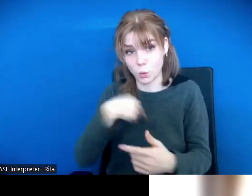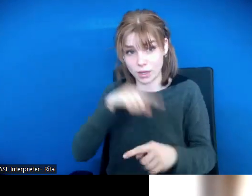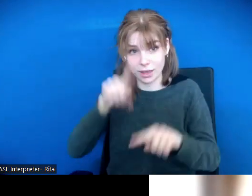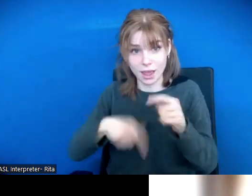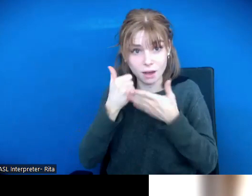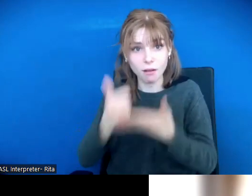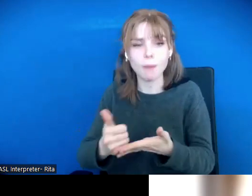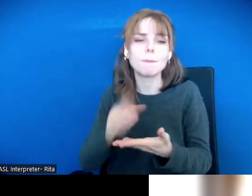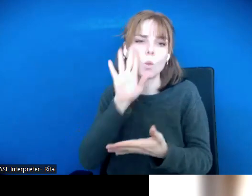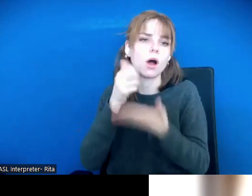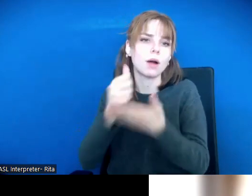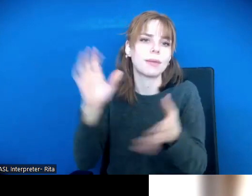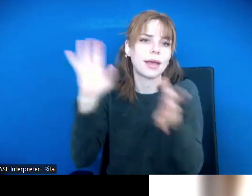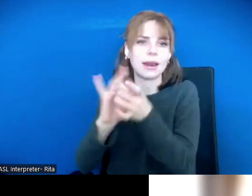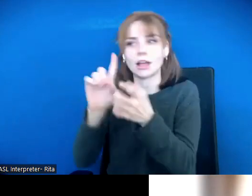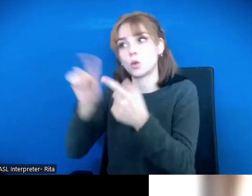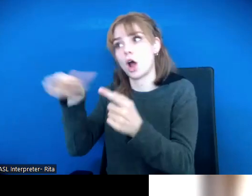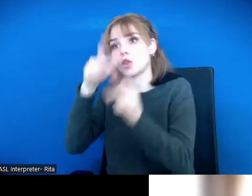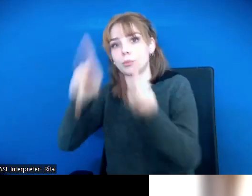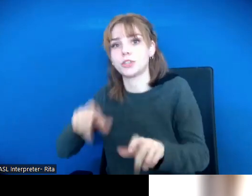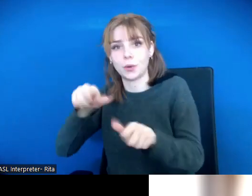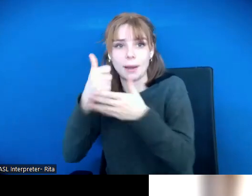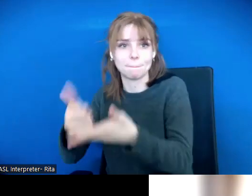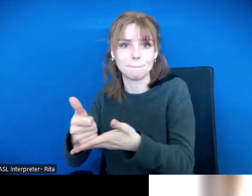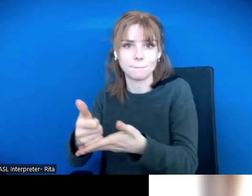very big on partnerships. We know that not everybody is good at everything, right. And together we're better. So, we collaborate with as many people as we can.